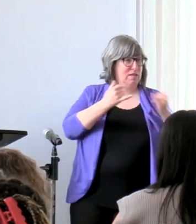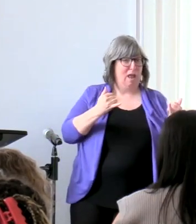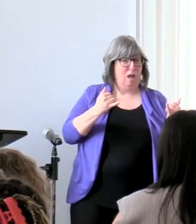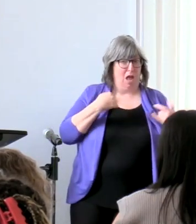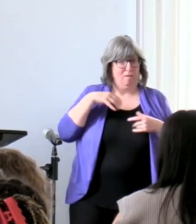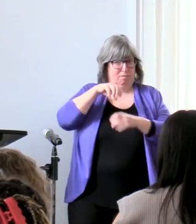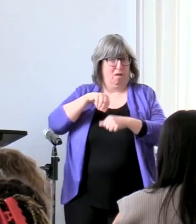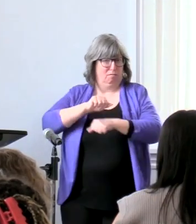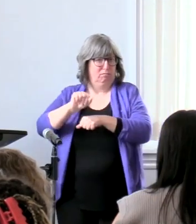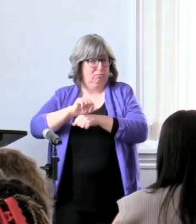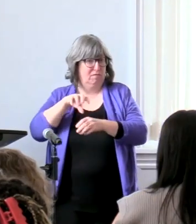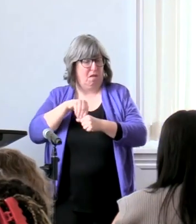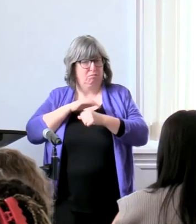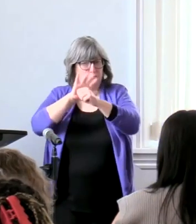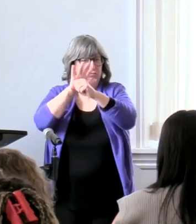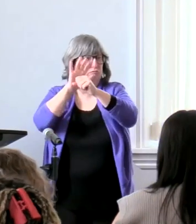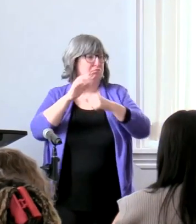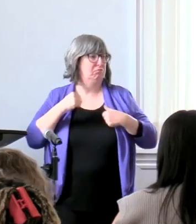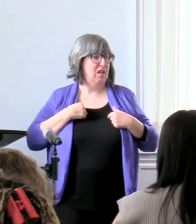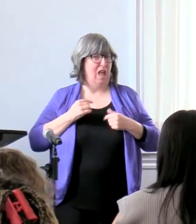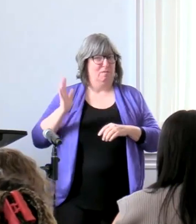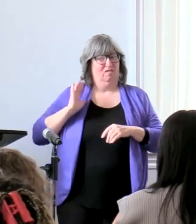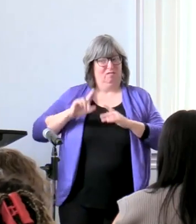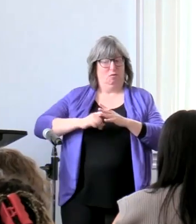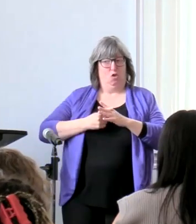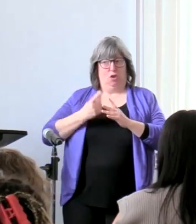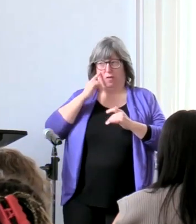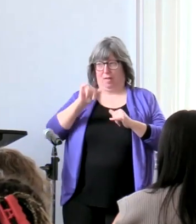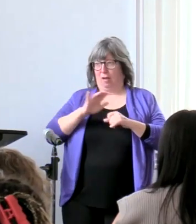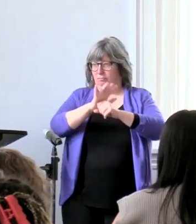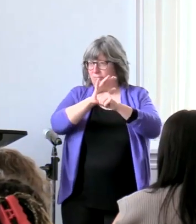I was one of the early advocates to get that going.